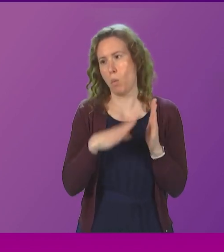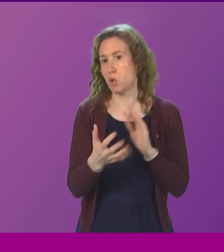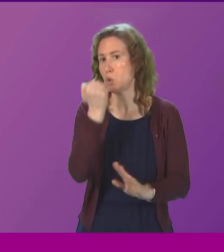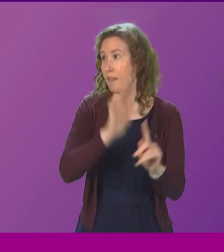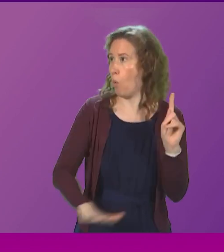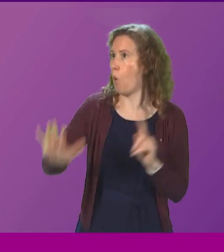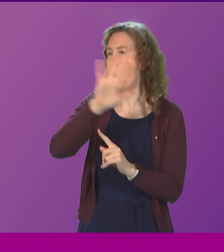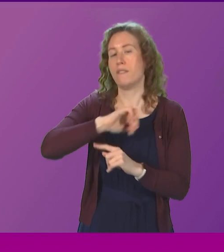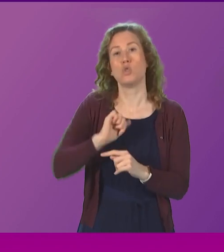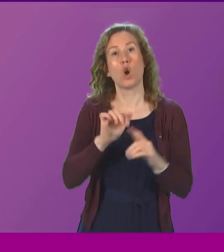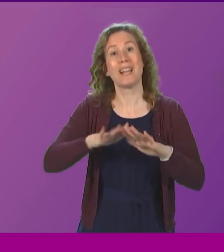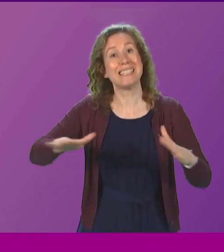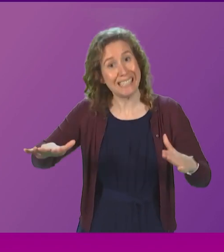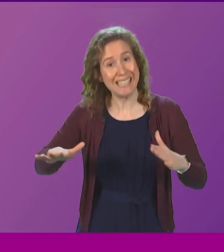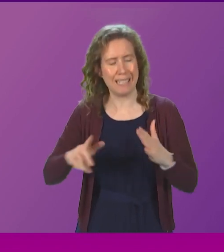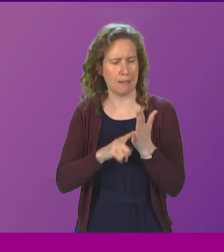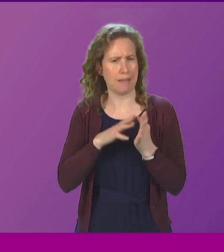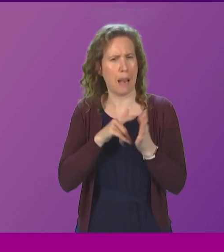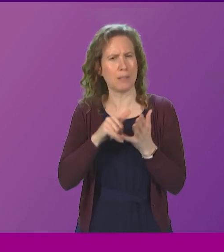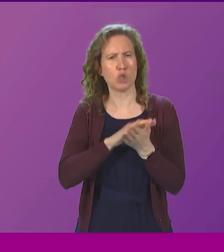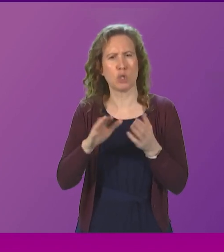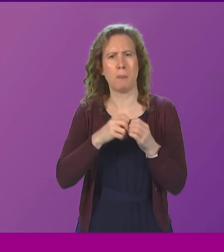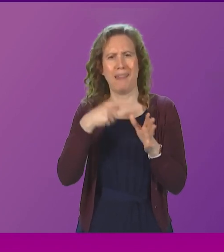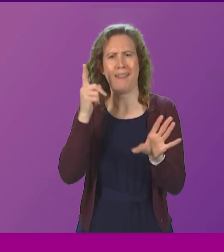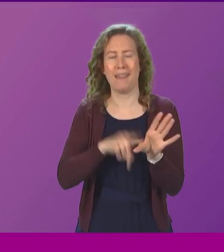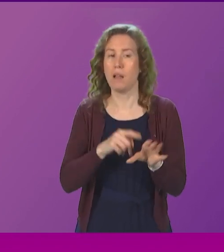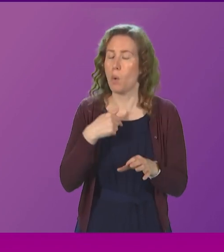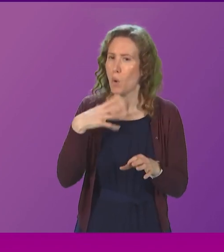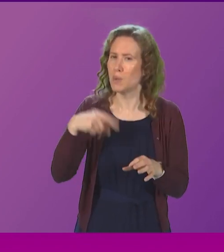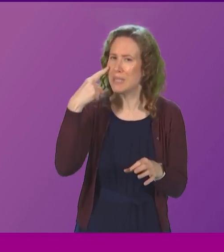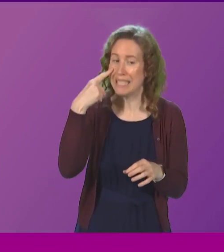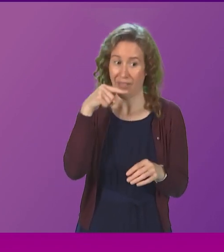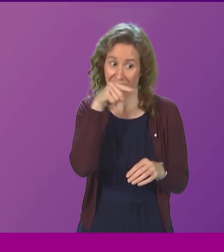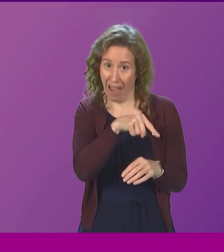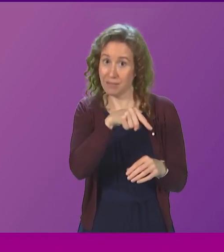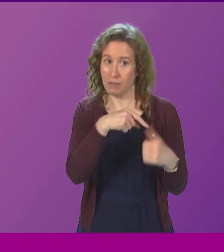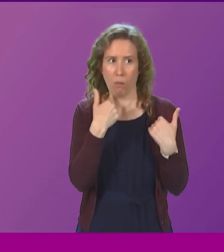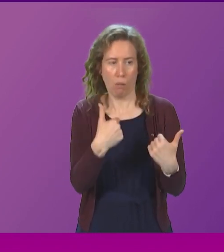That is an engaged local community that is reaping the benefits from the increased marine protection.